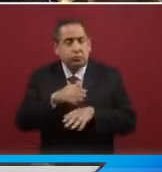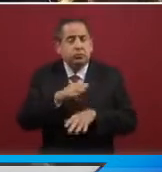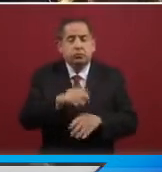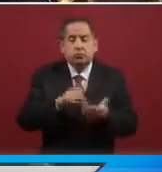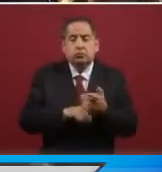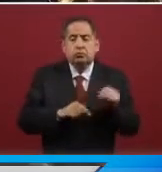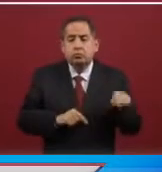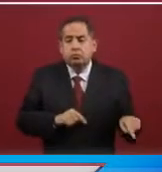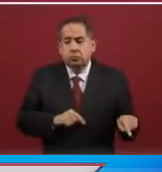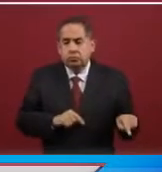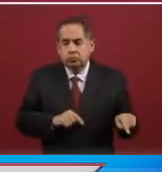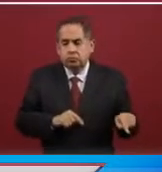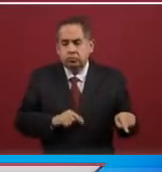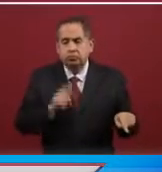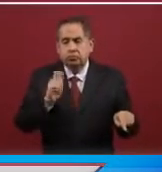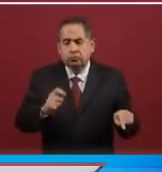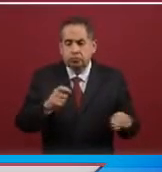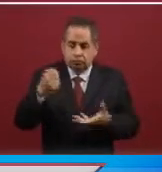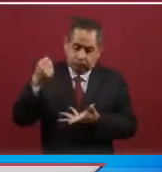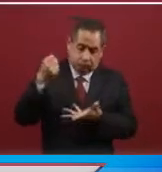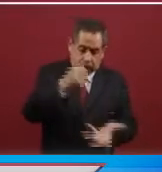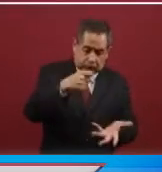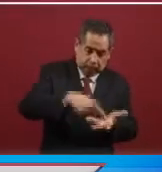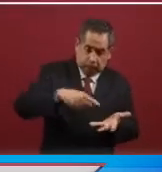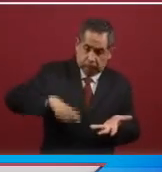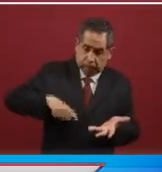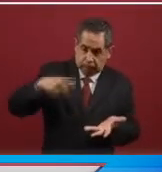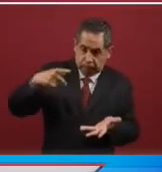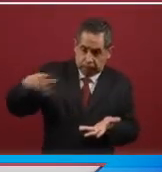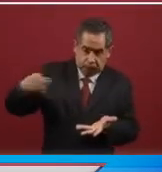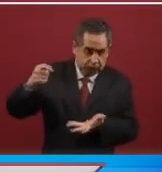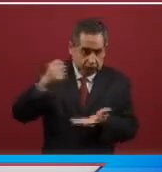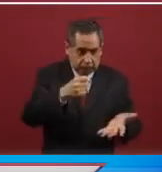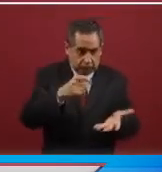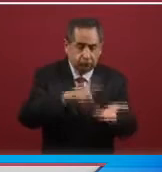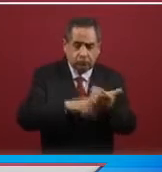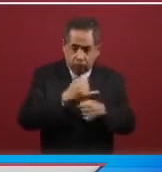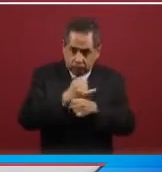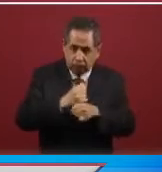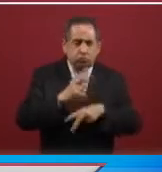giving priority to the possibility of the governorship in Sonora The President will ask the Public Service